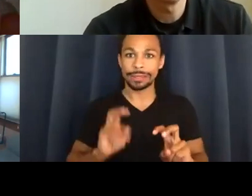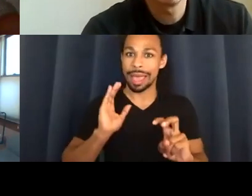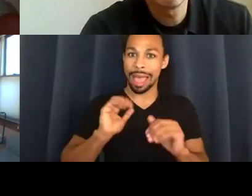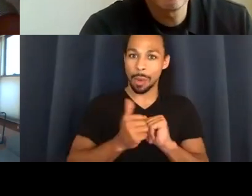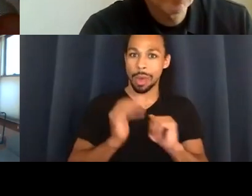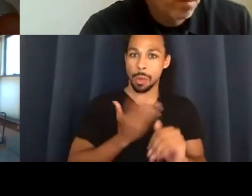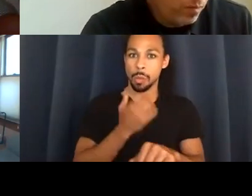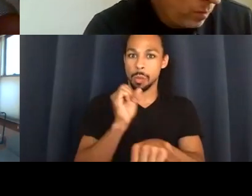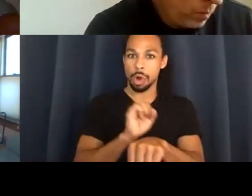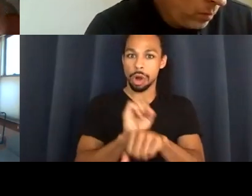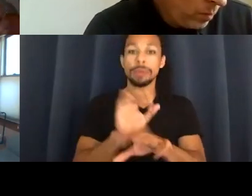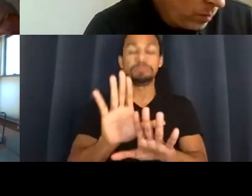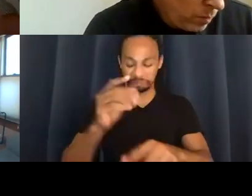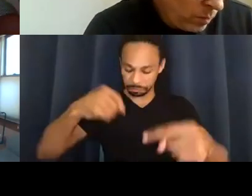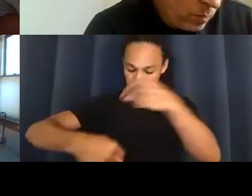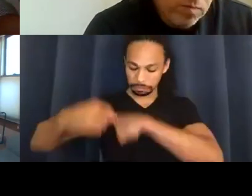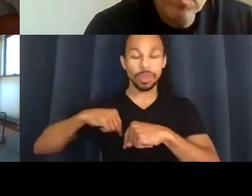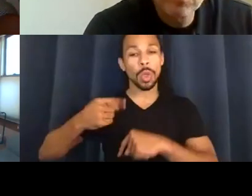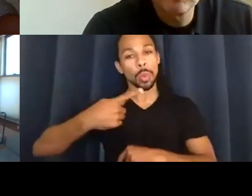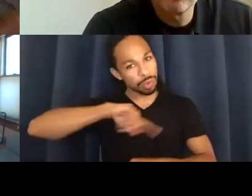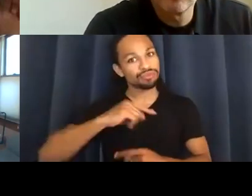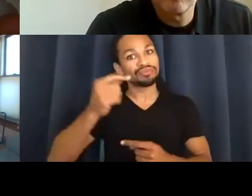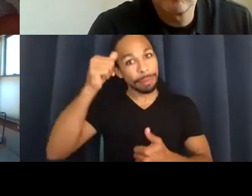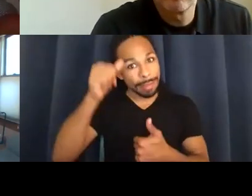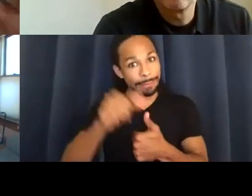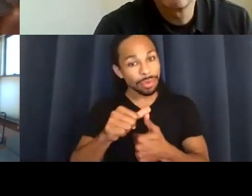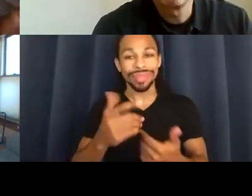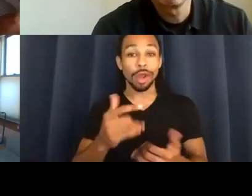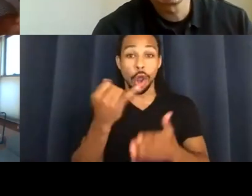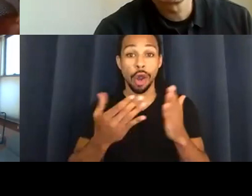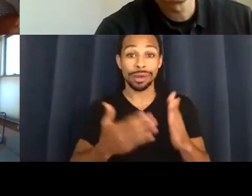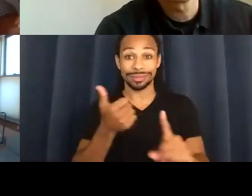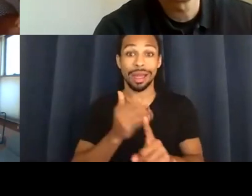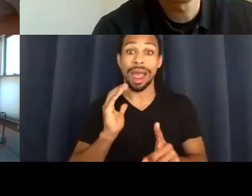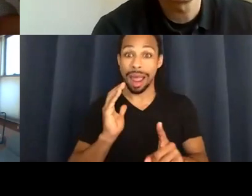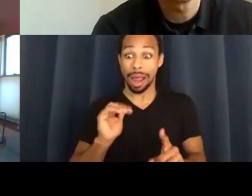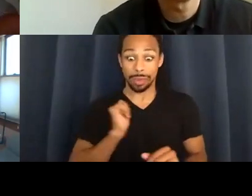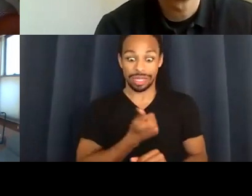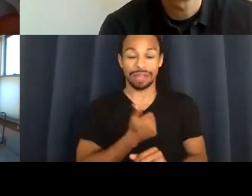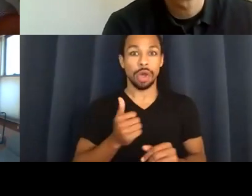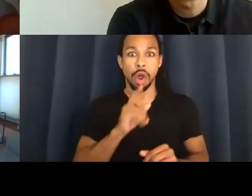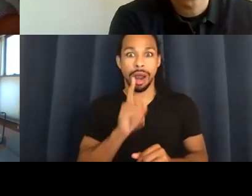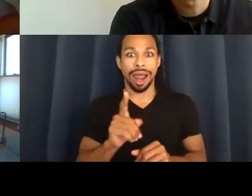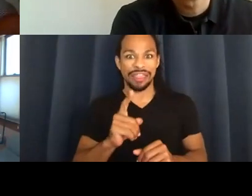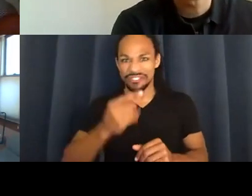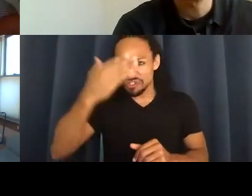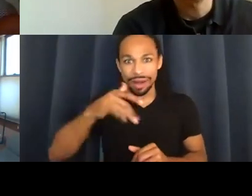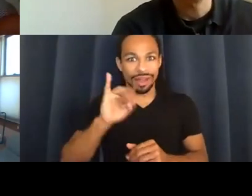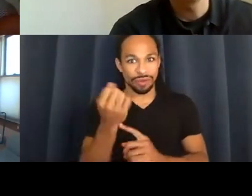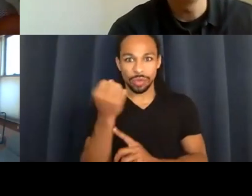18:06:42 let me start off, artists are at the forefront of revolutionary movements historically.